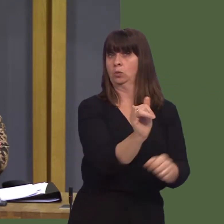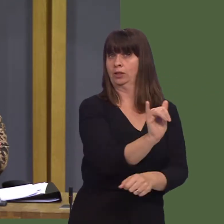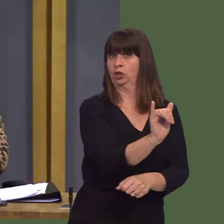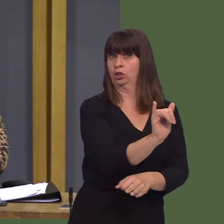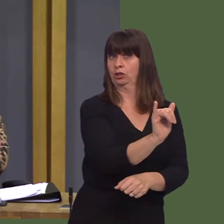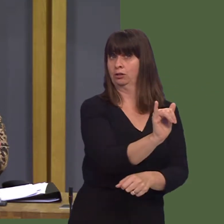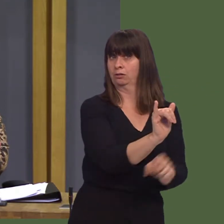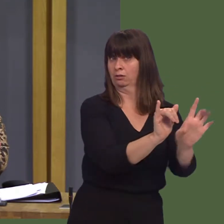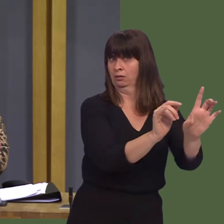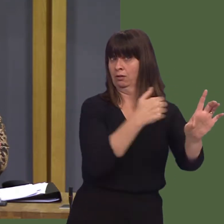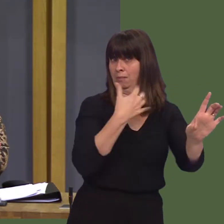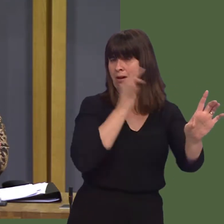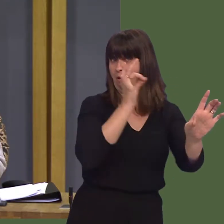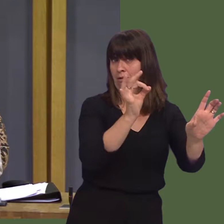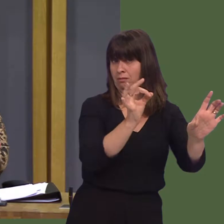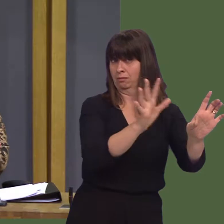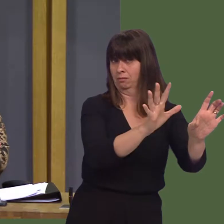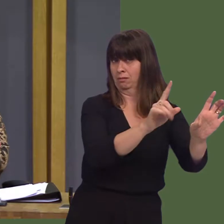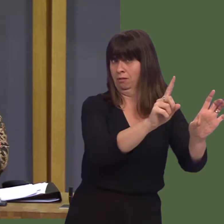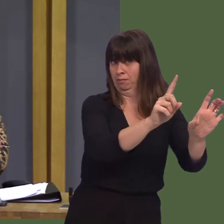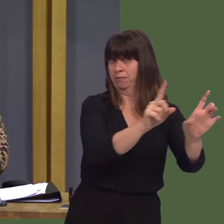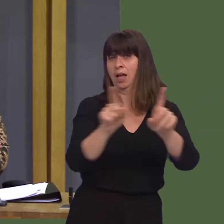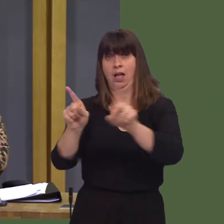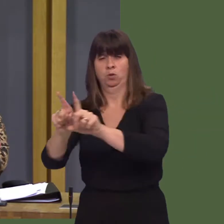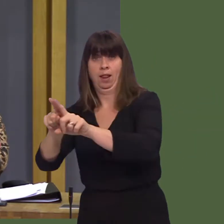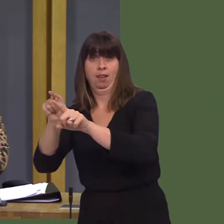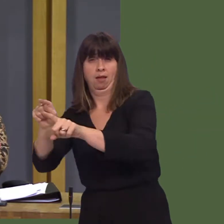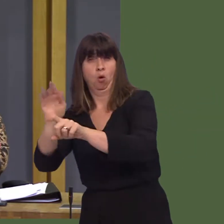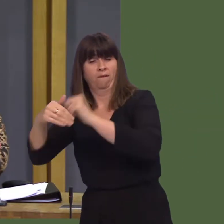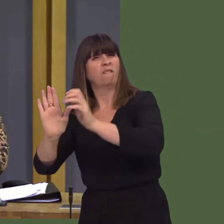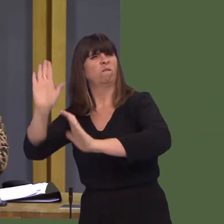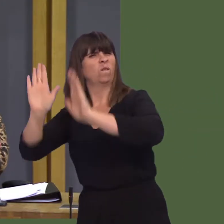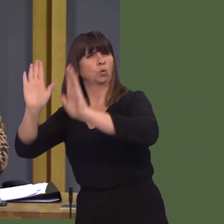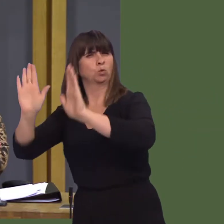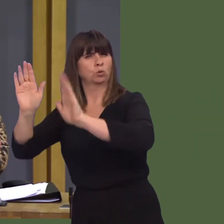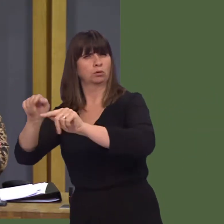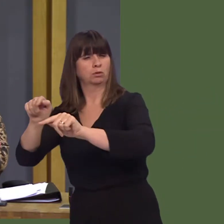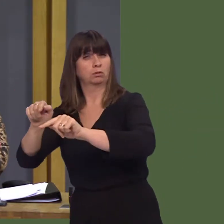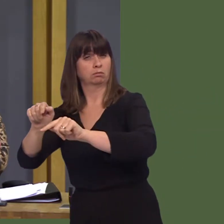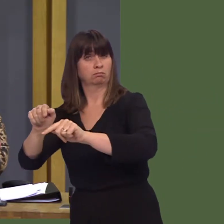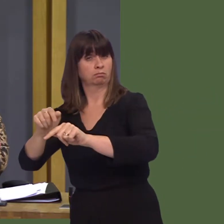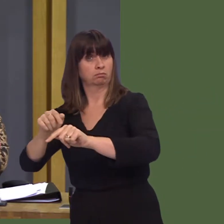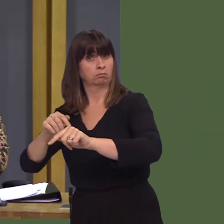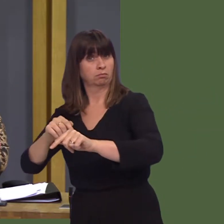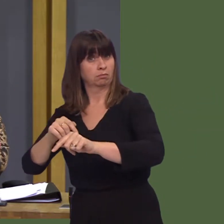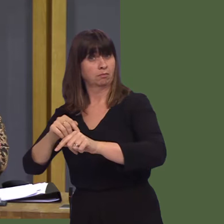Also, in terms of the vote, can you reassure us, to use Brexit terminology, that it will